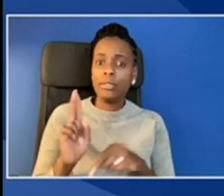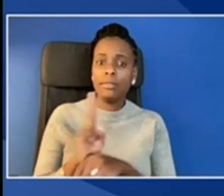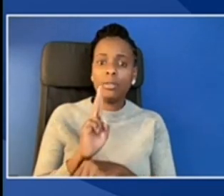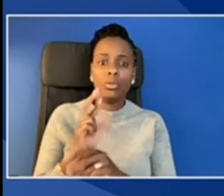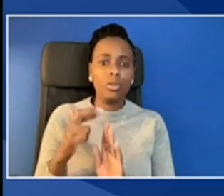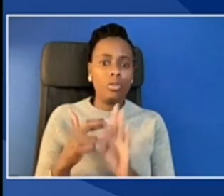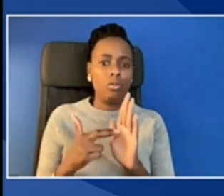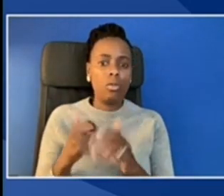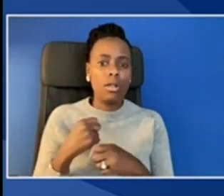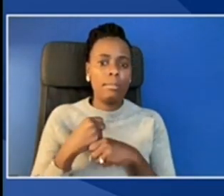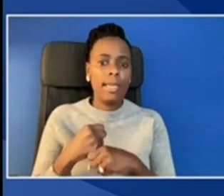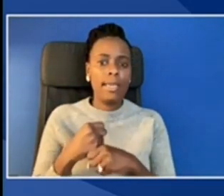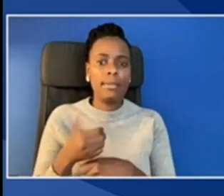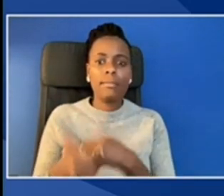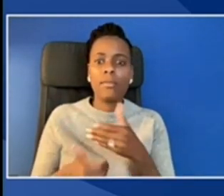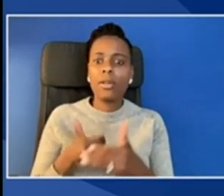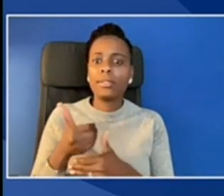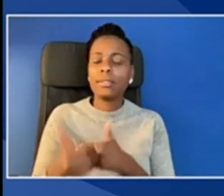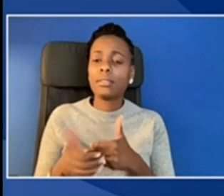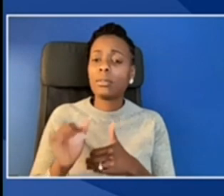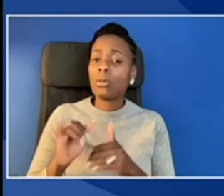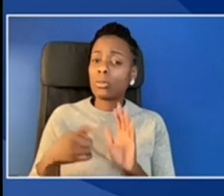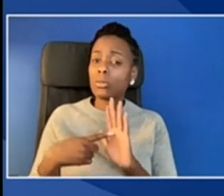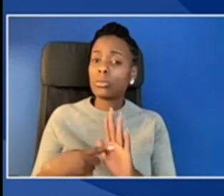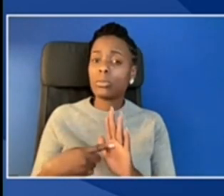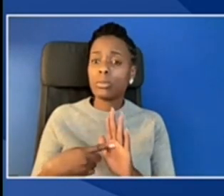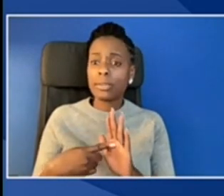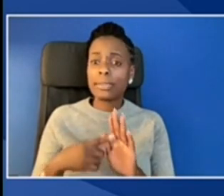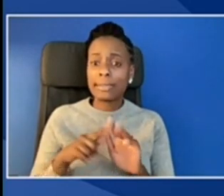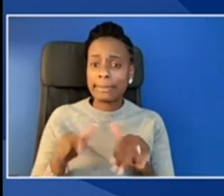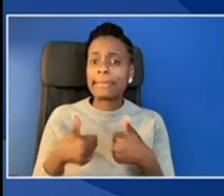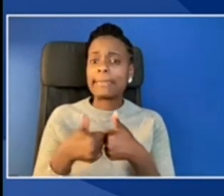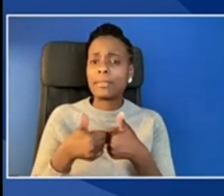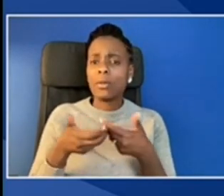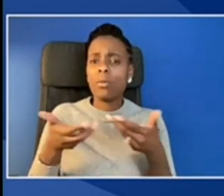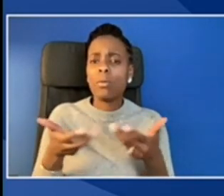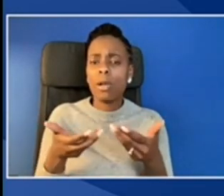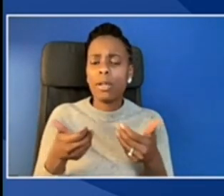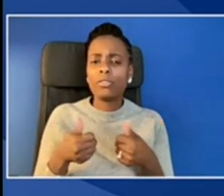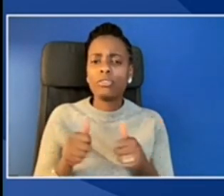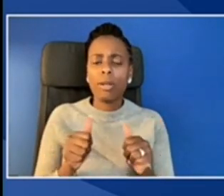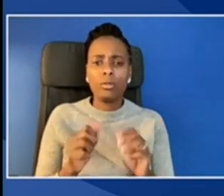challenge of dramatically expanding the-